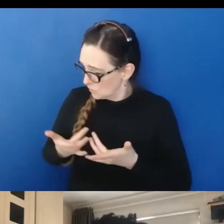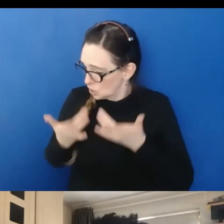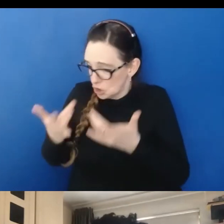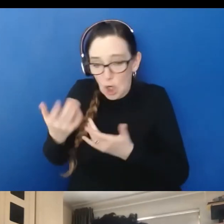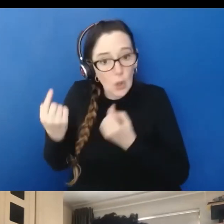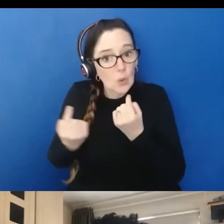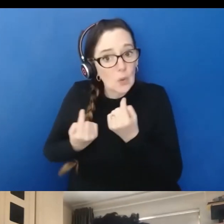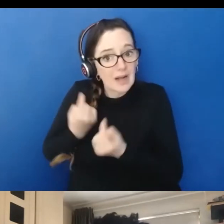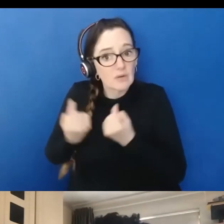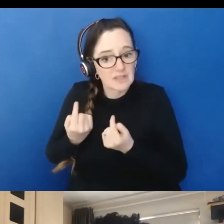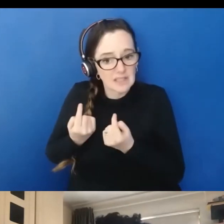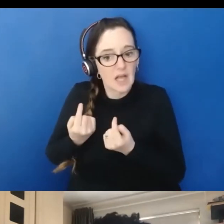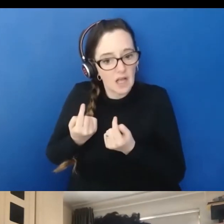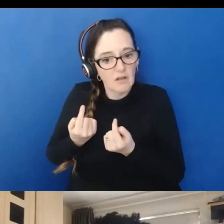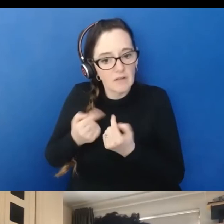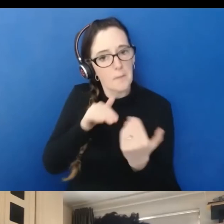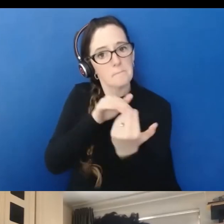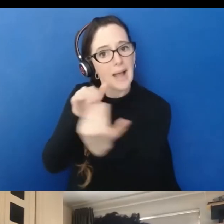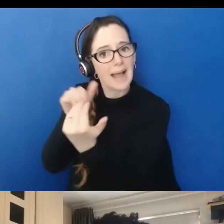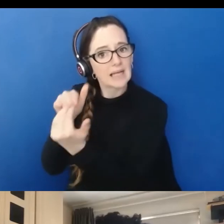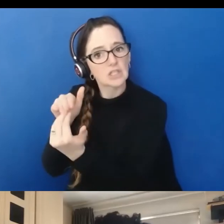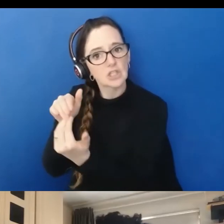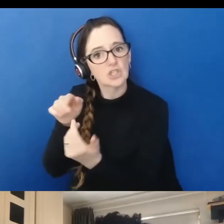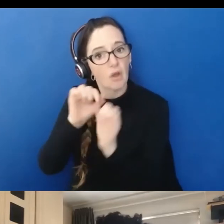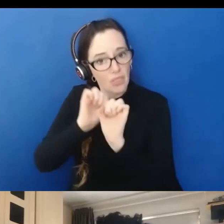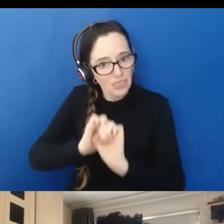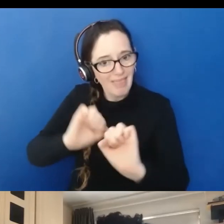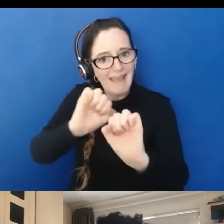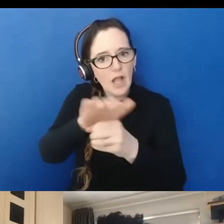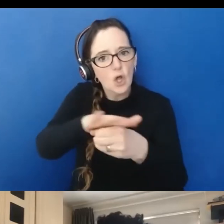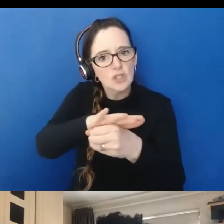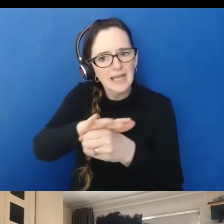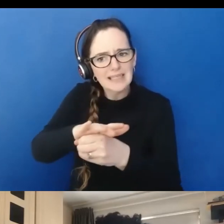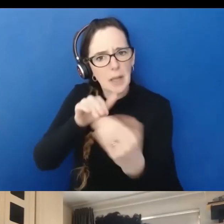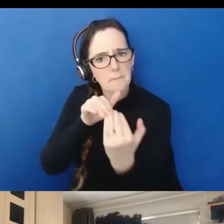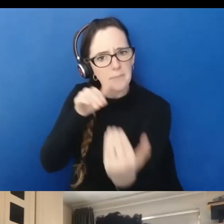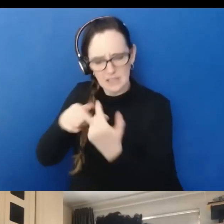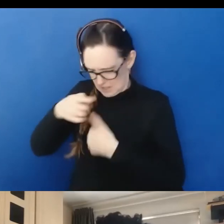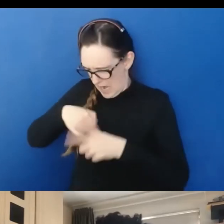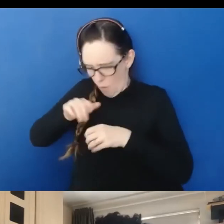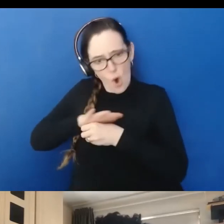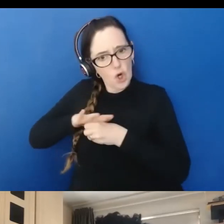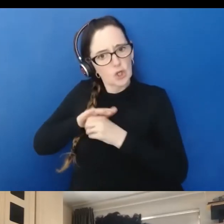s read in the other context. And also, now we re working on how we integrate